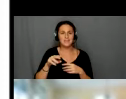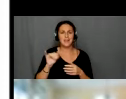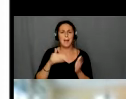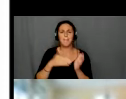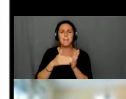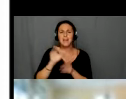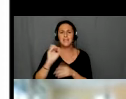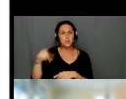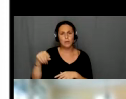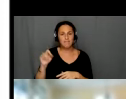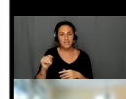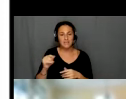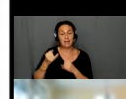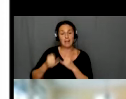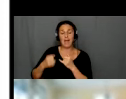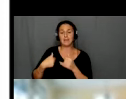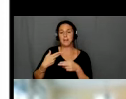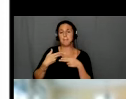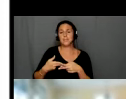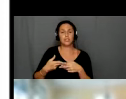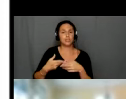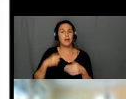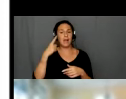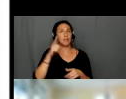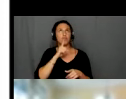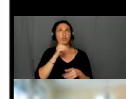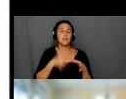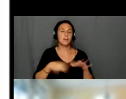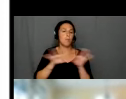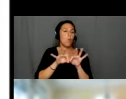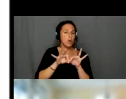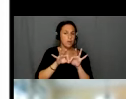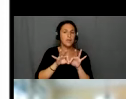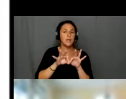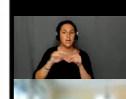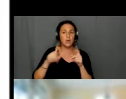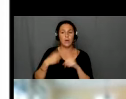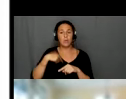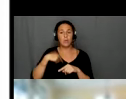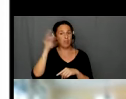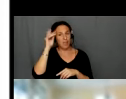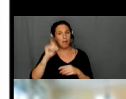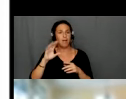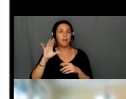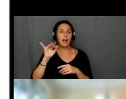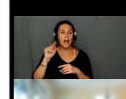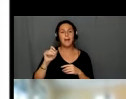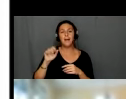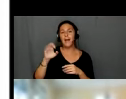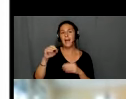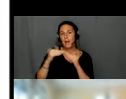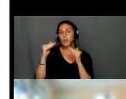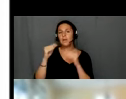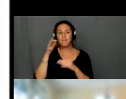feet. The last thing i'll mention is that I think it's really important. When we think about climate equity in the future of work in these, in industries like ours